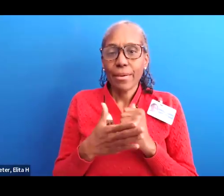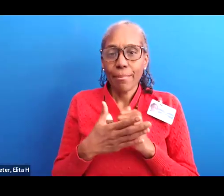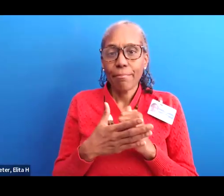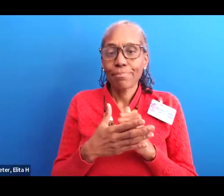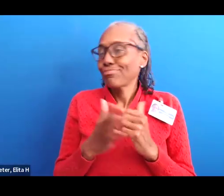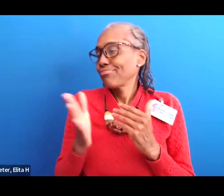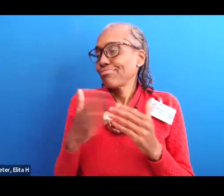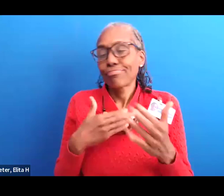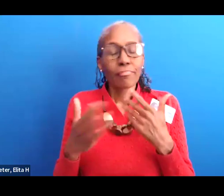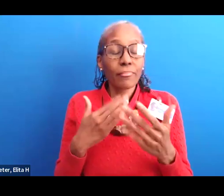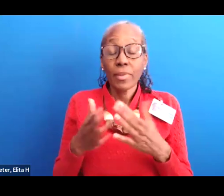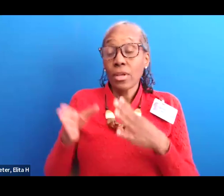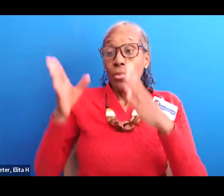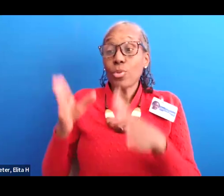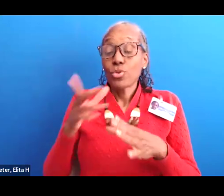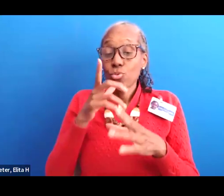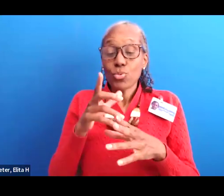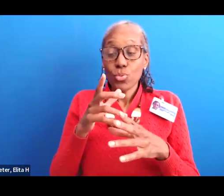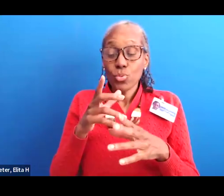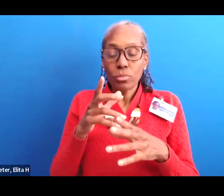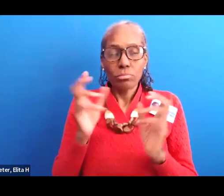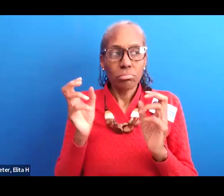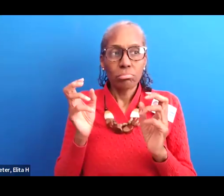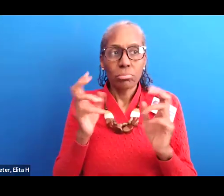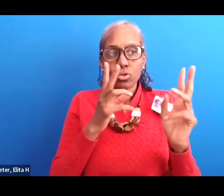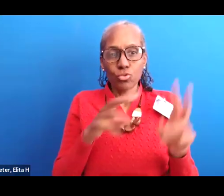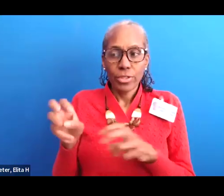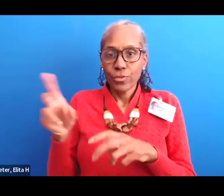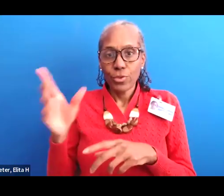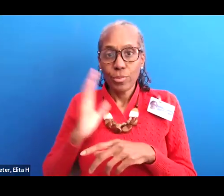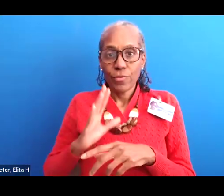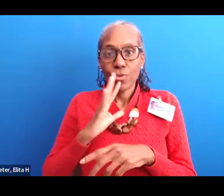Even if the person who transferred you now is older, they're willing